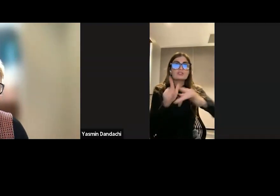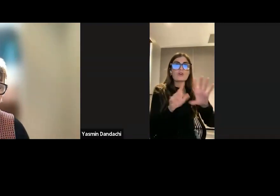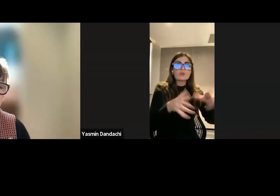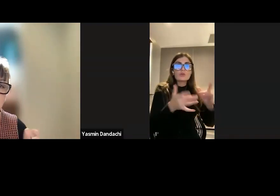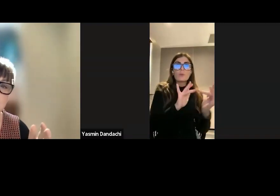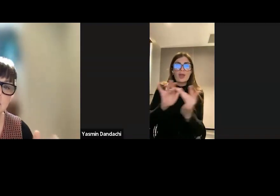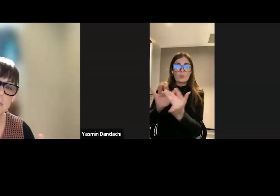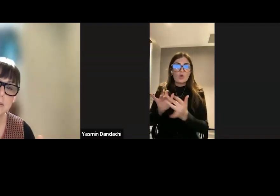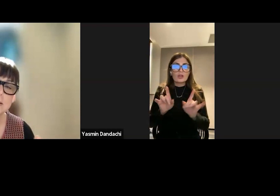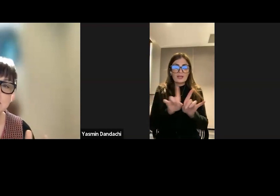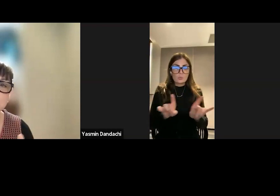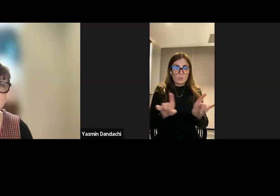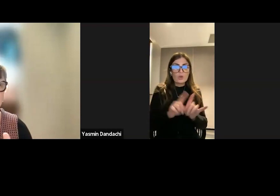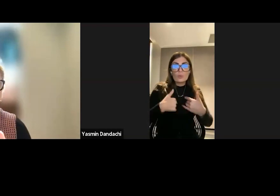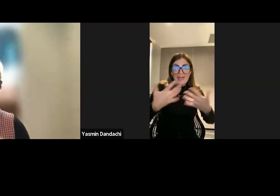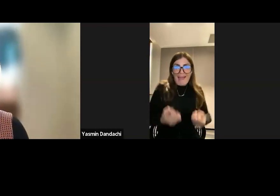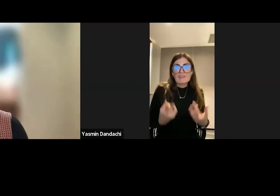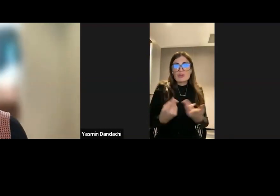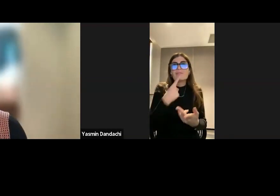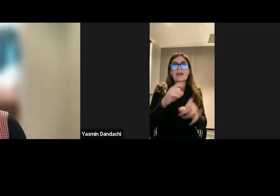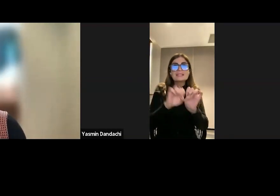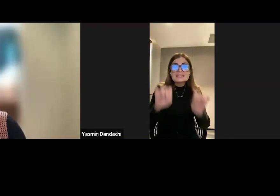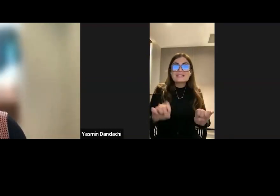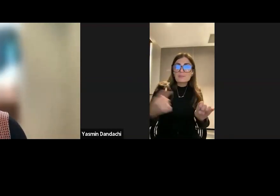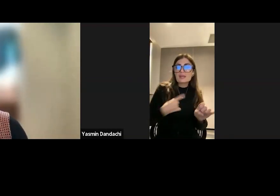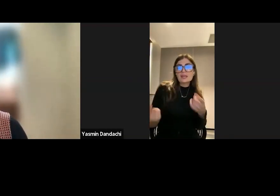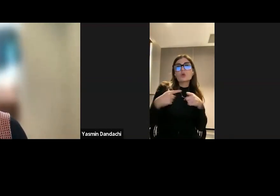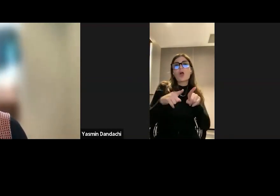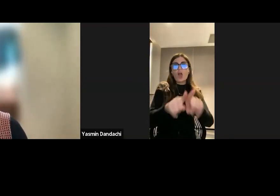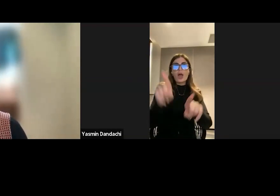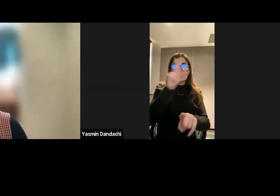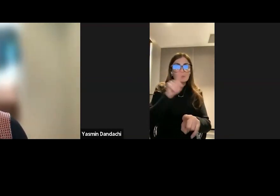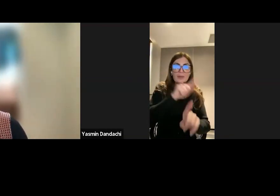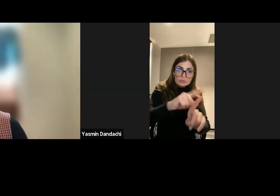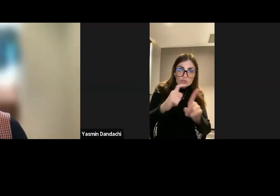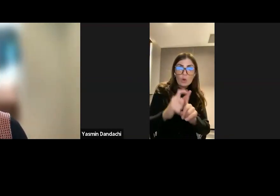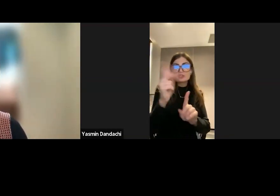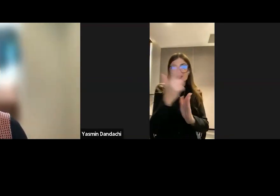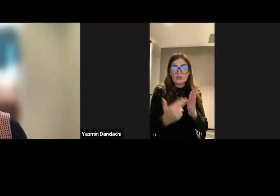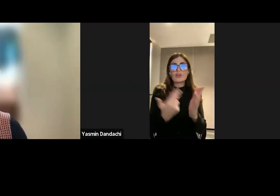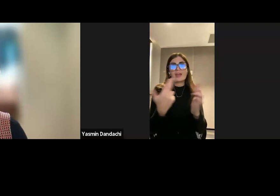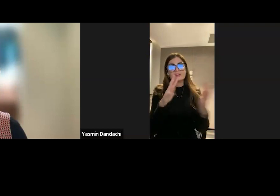We have to have governance systems that align with the culture of the people that they're designed to represent.